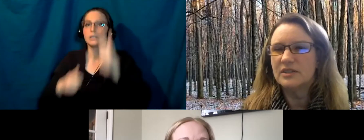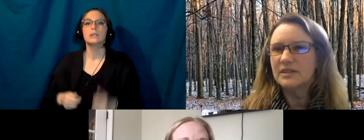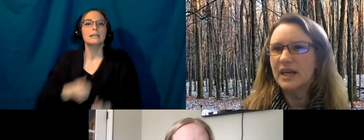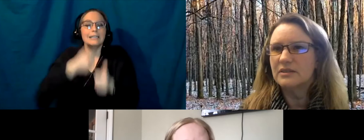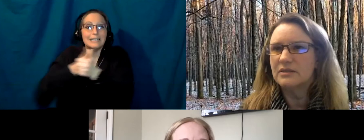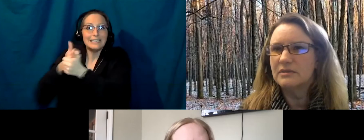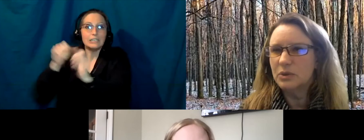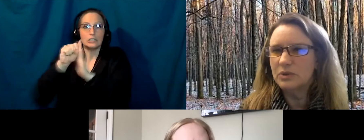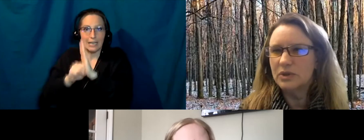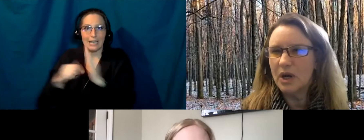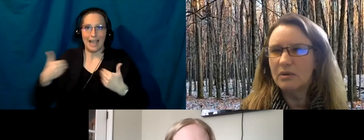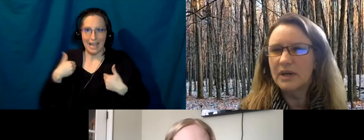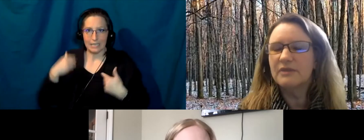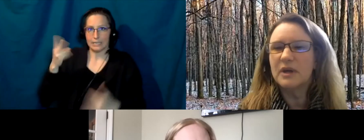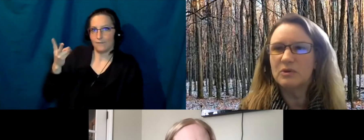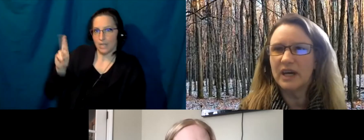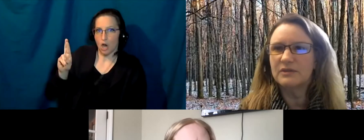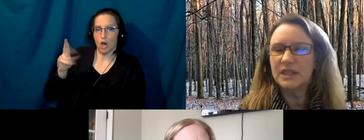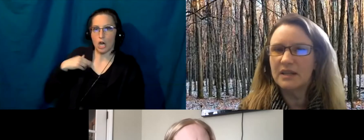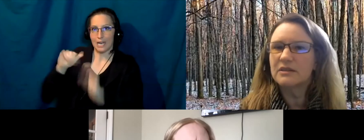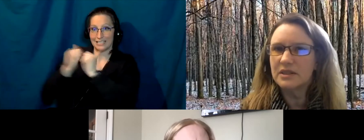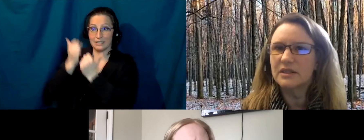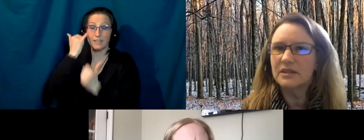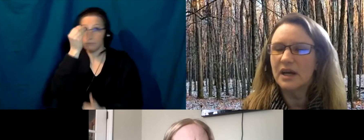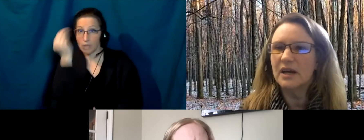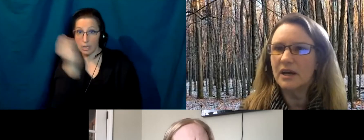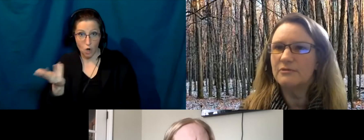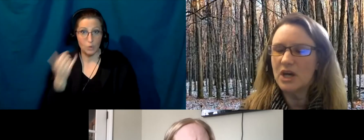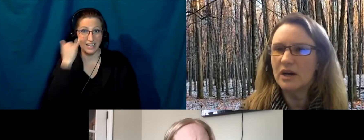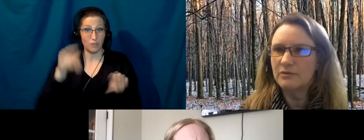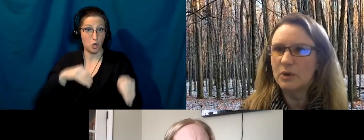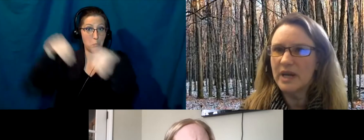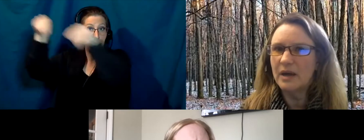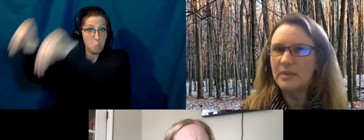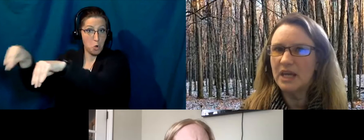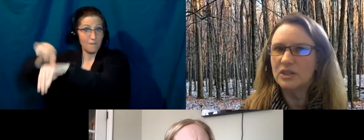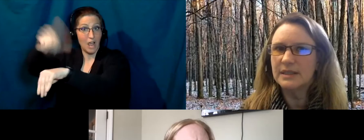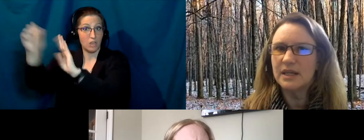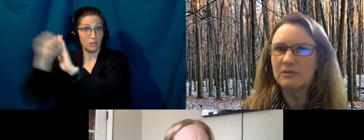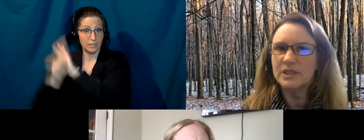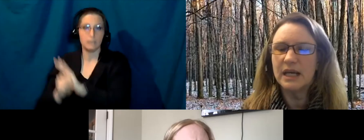to let students know if they move out of state, there's still a VR - voc rehab agency in every state.